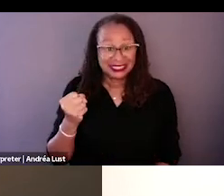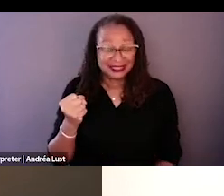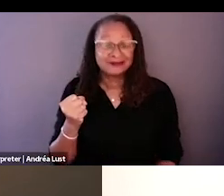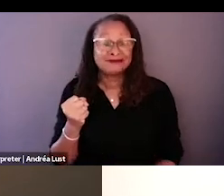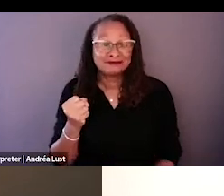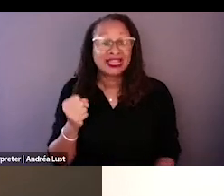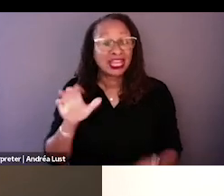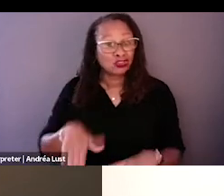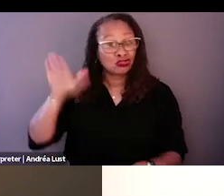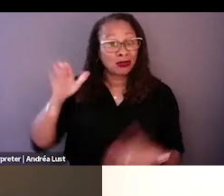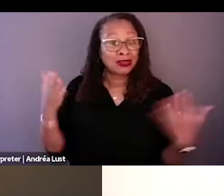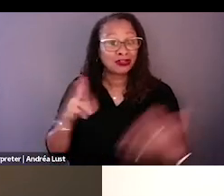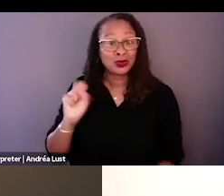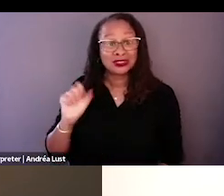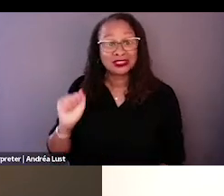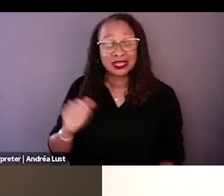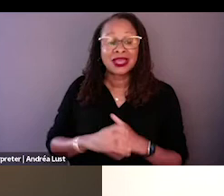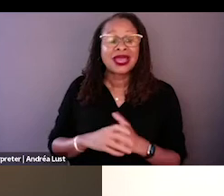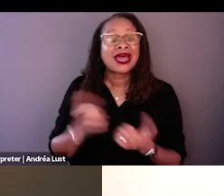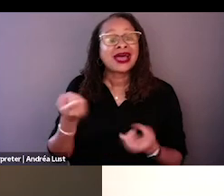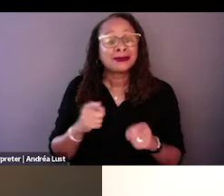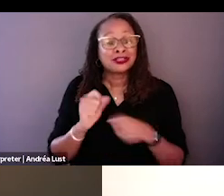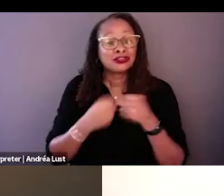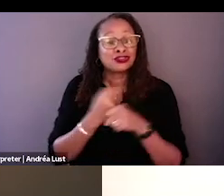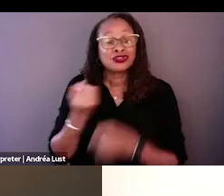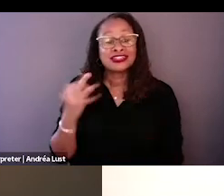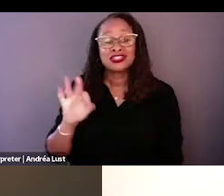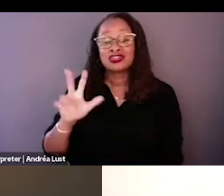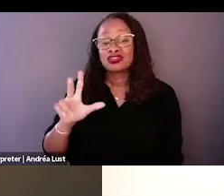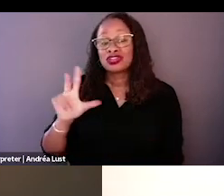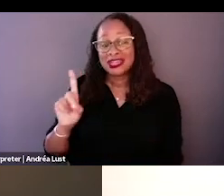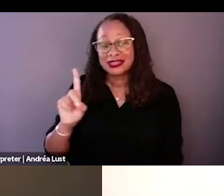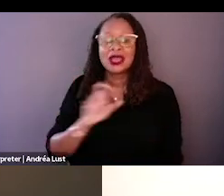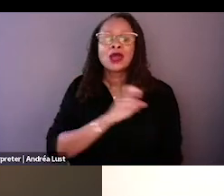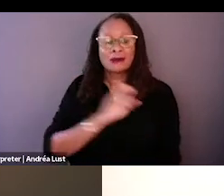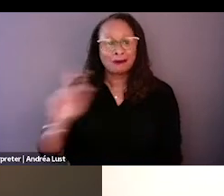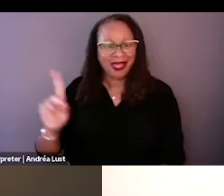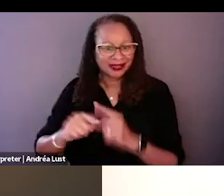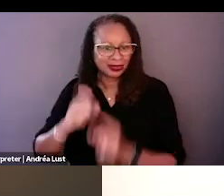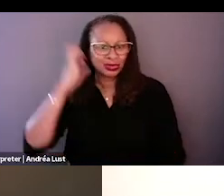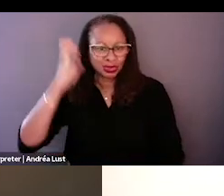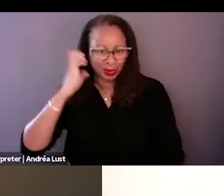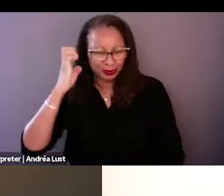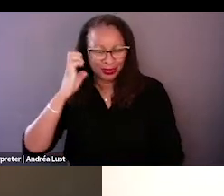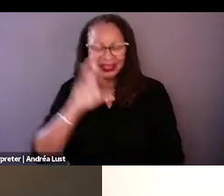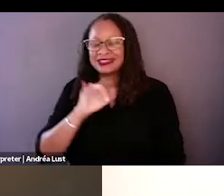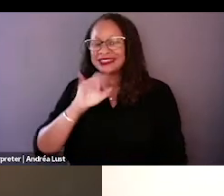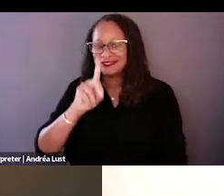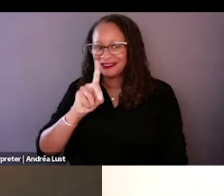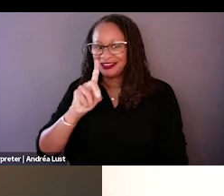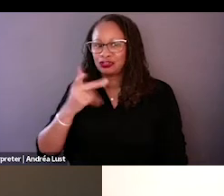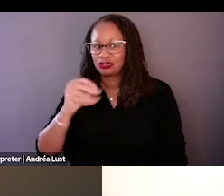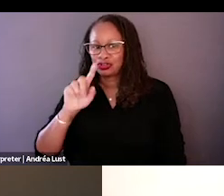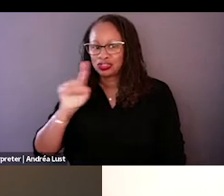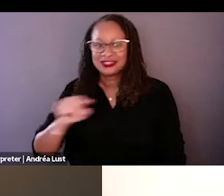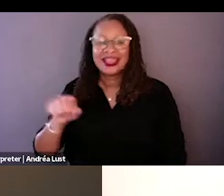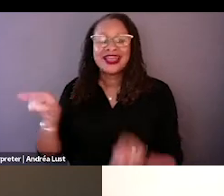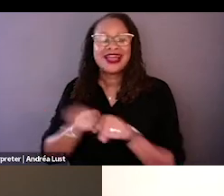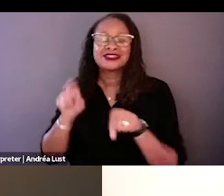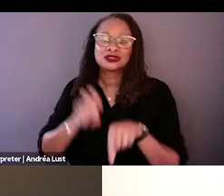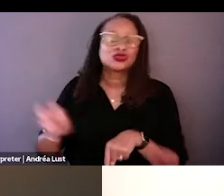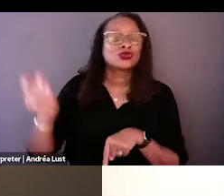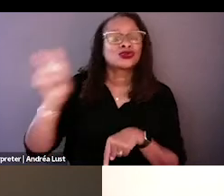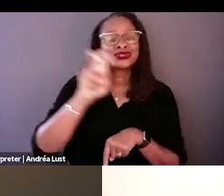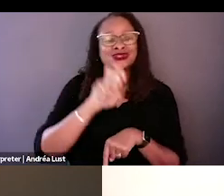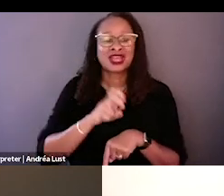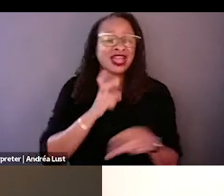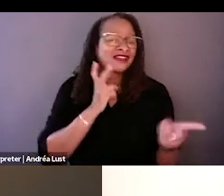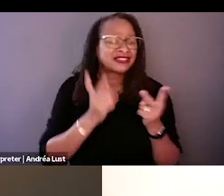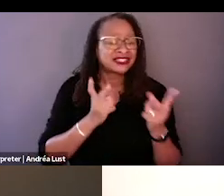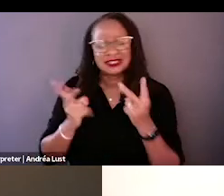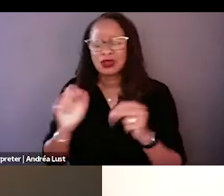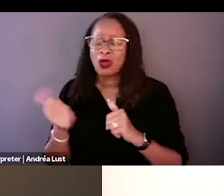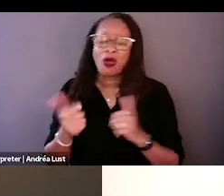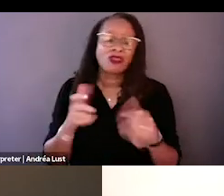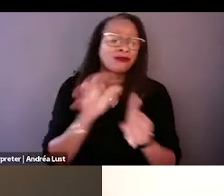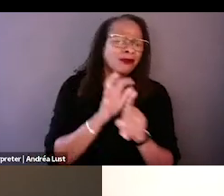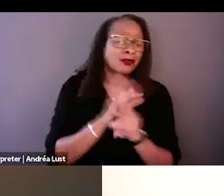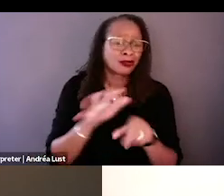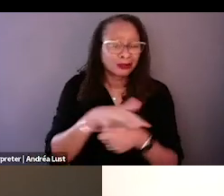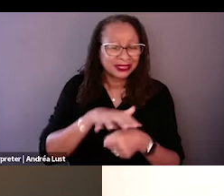When I saw for the first time the footage at the holocaust museum in Washington, I was taken by it.